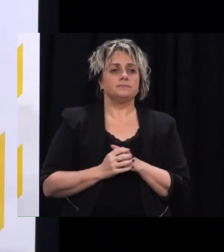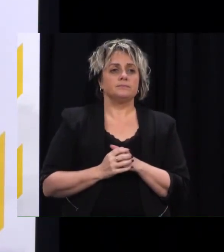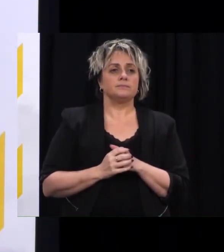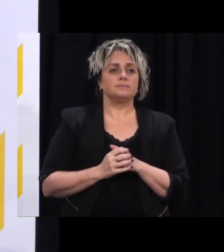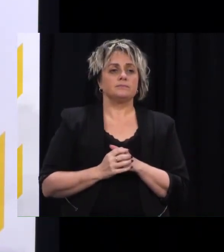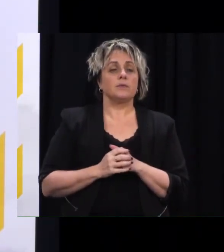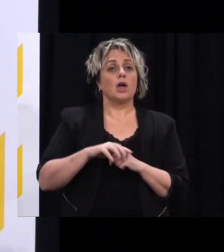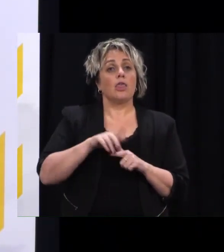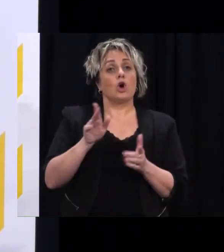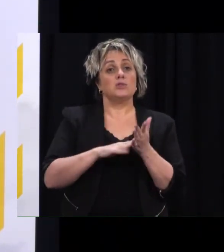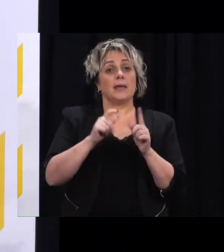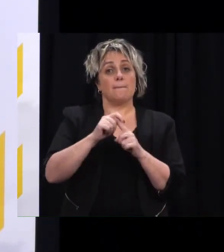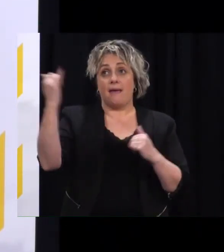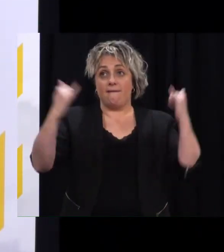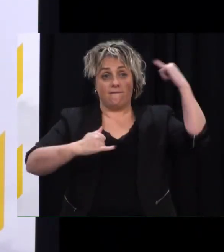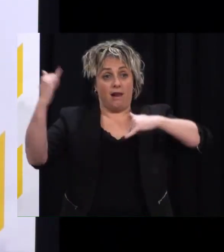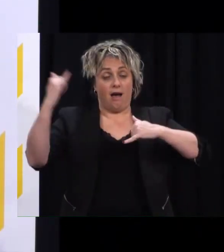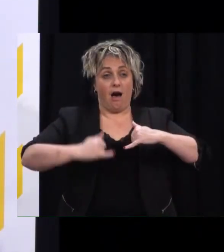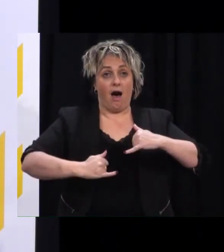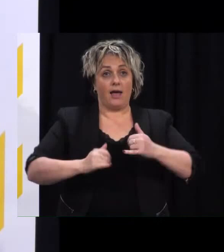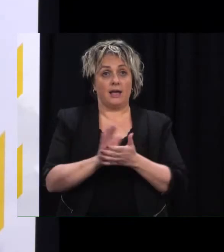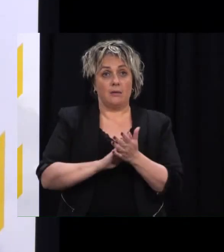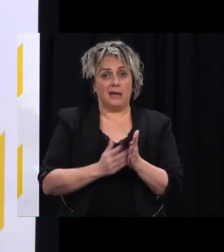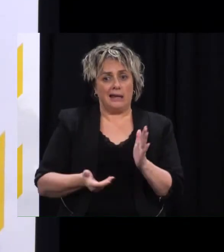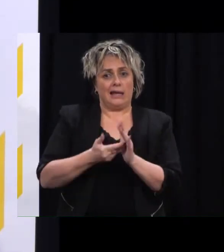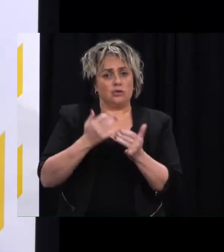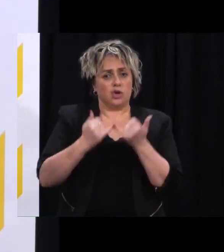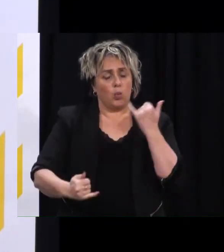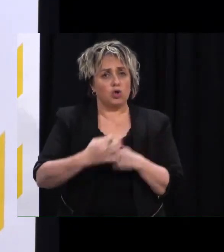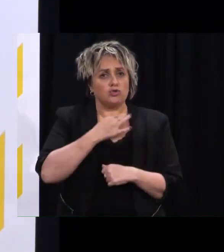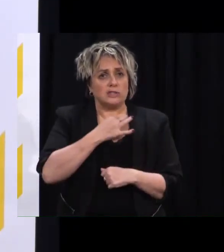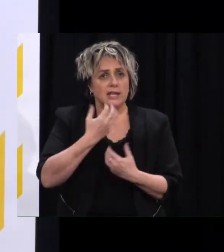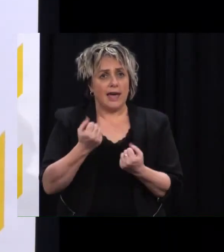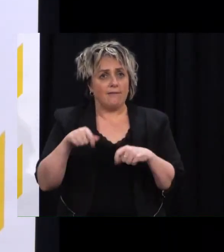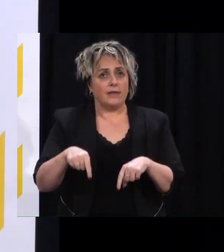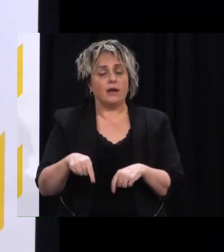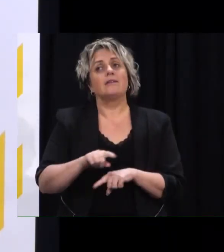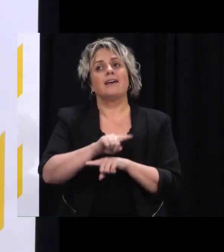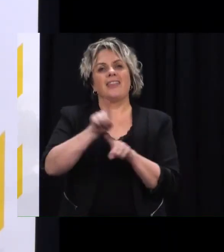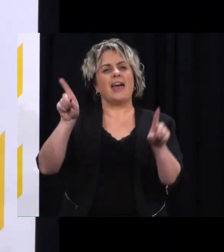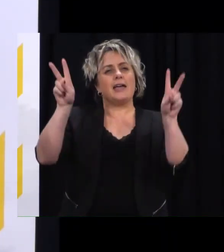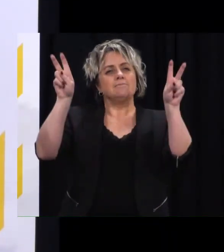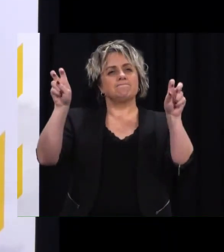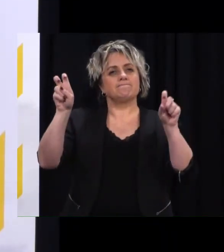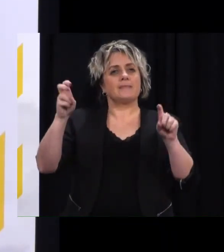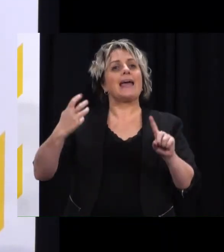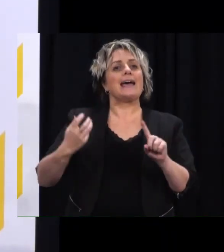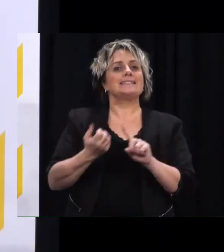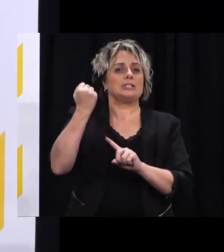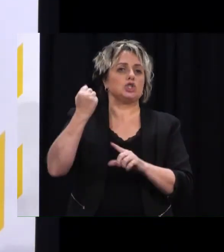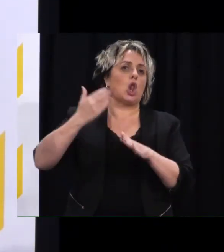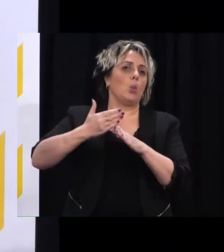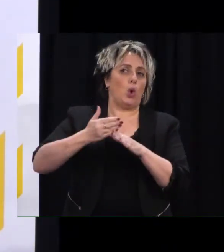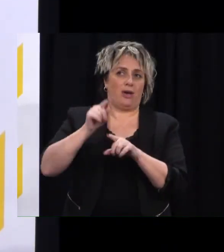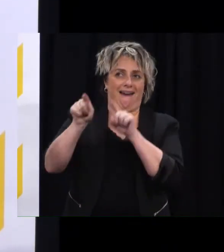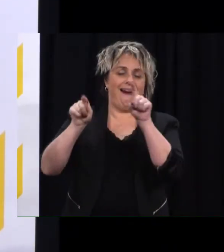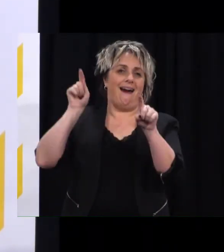no risk to anyone and it meant other staff weren't required to come into the building while we're in alert level 4. >> By